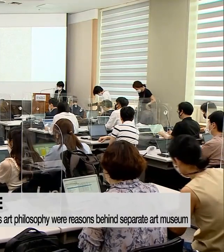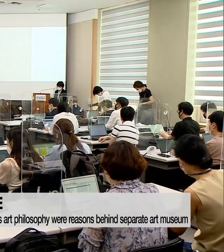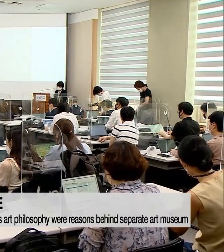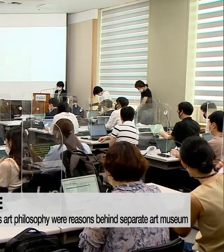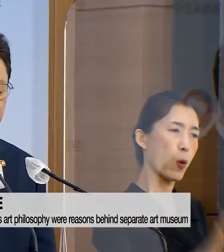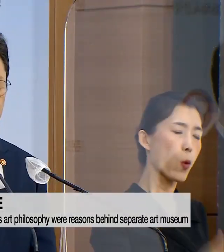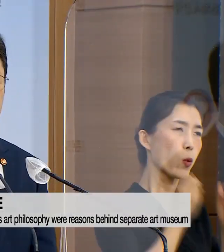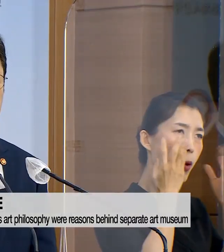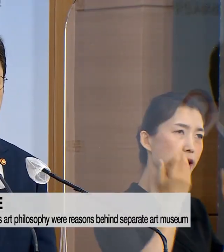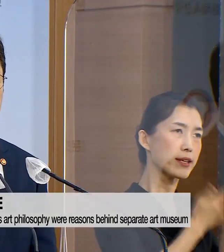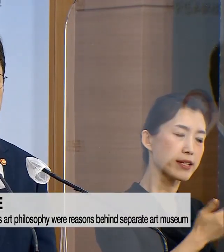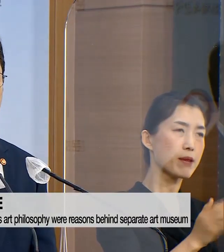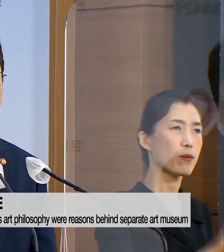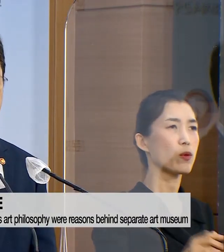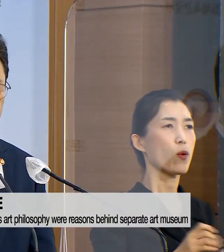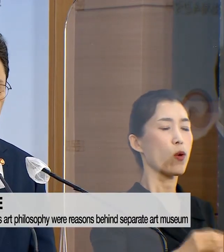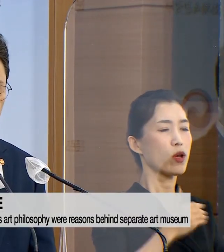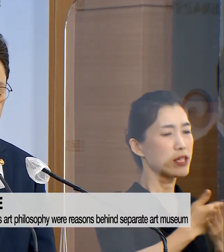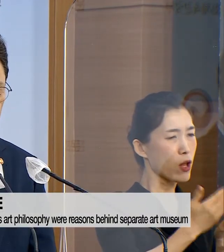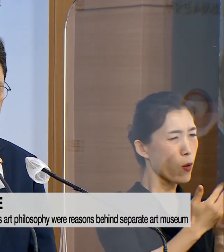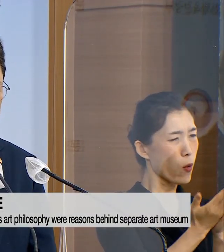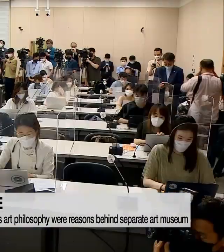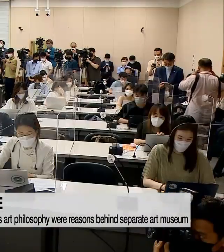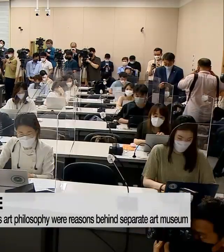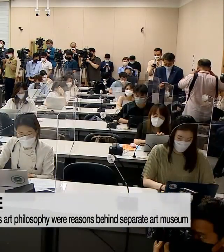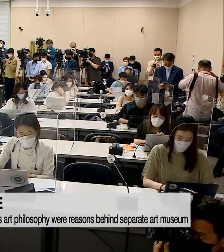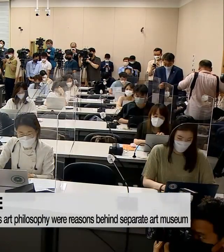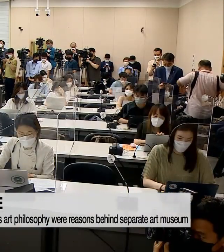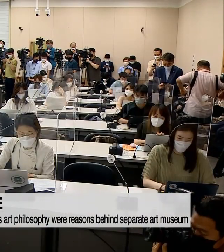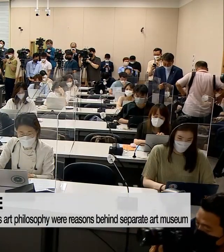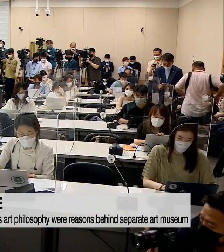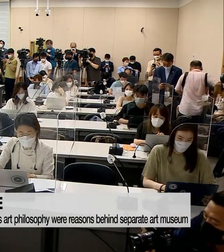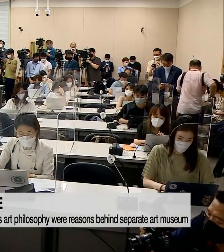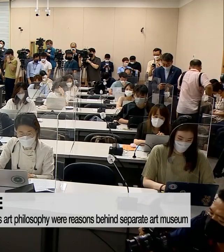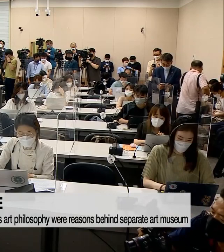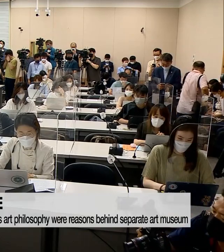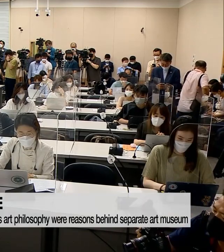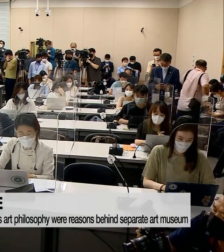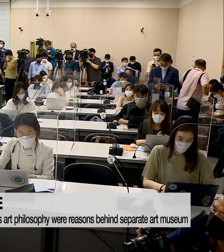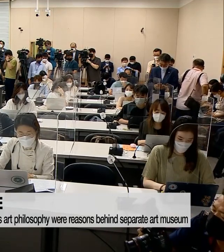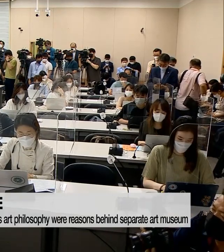for visitors,... and that having a separate art museum is the best way to respect Lee